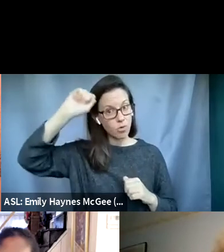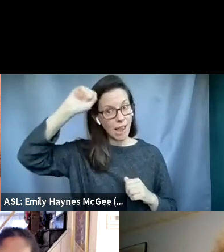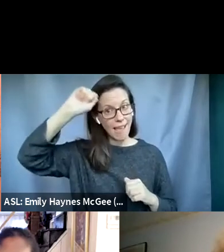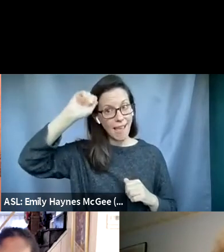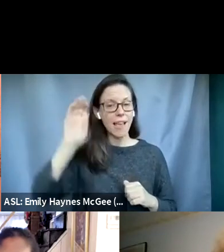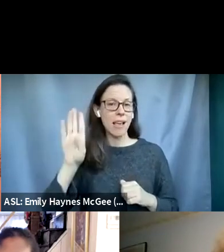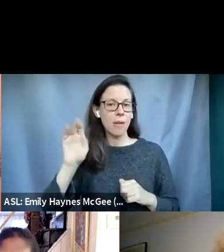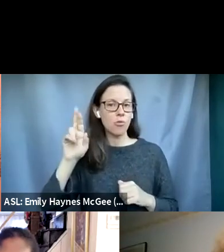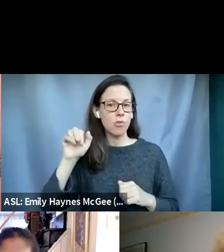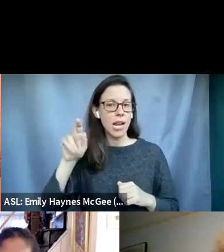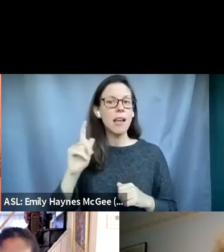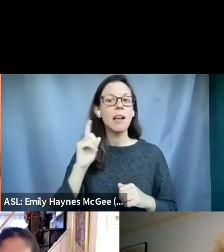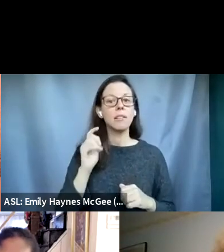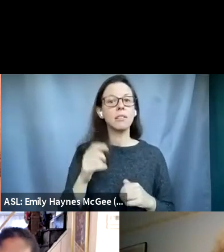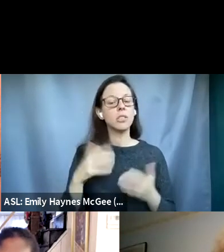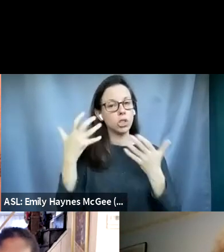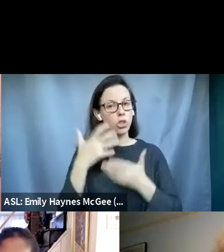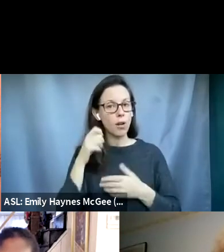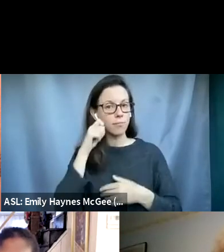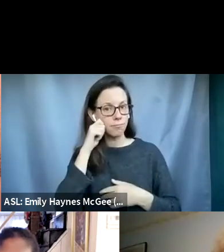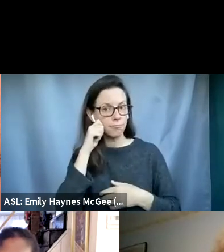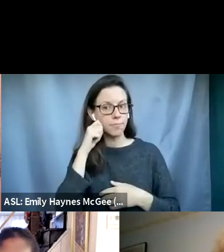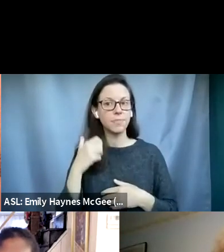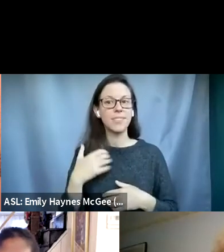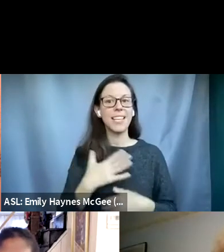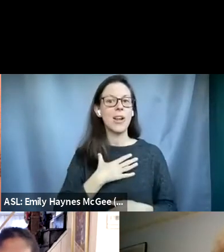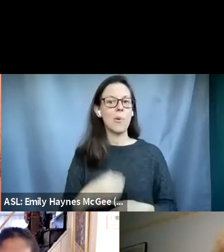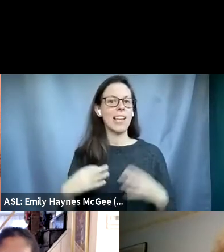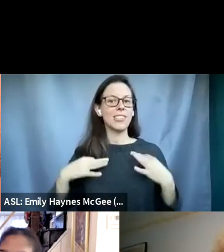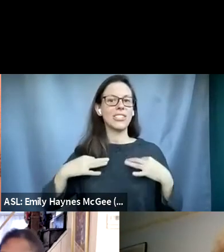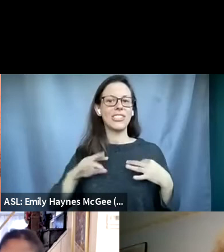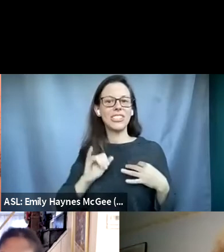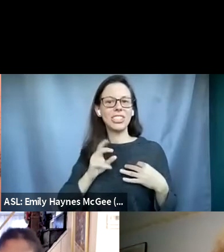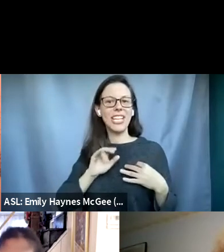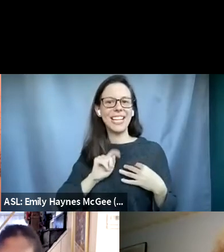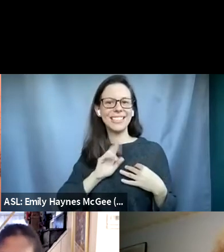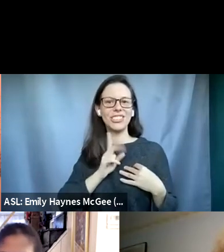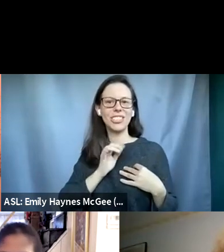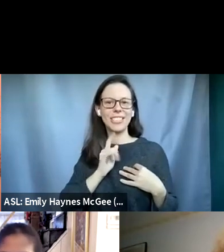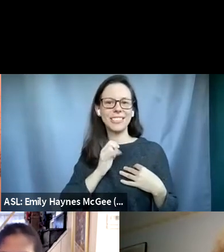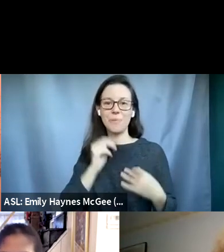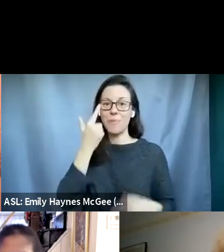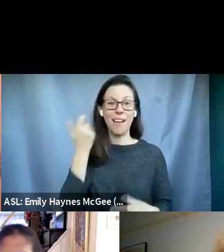And dark skinned skin and a white Janet Jackson shirt because Janet Jackson.